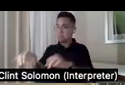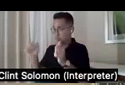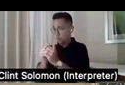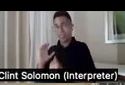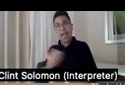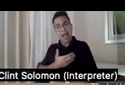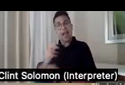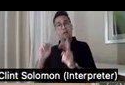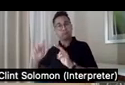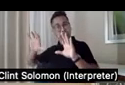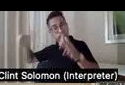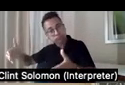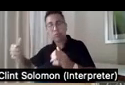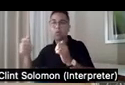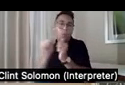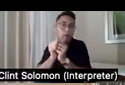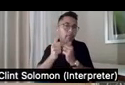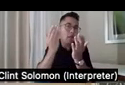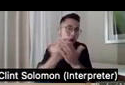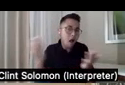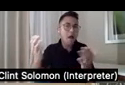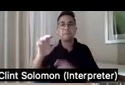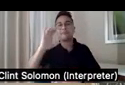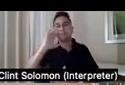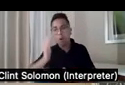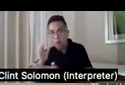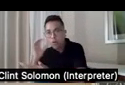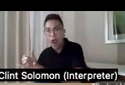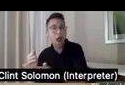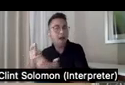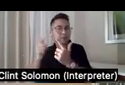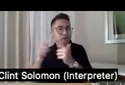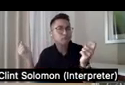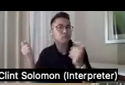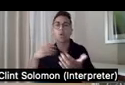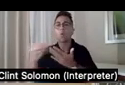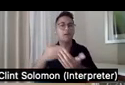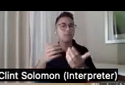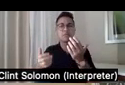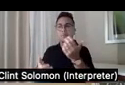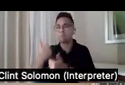perhaps through objects photographs or so on whatever is most suitable for the child